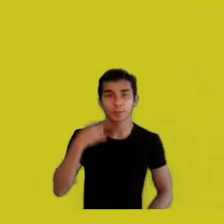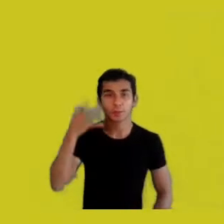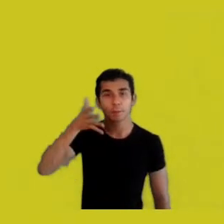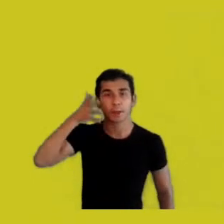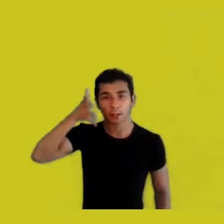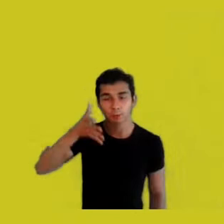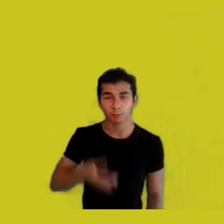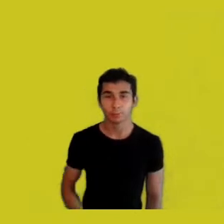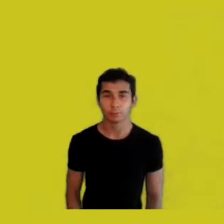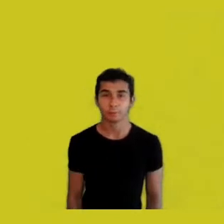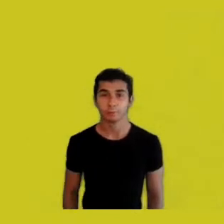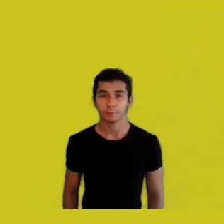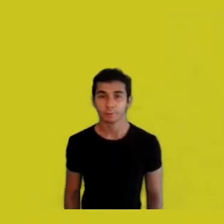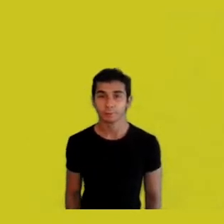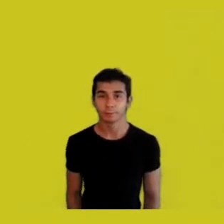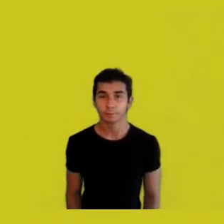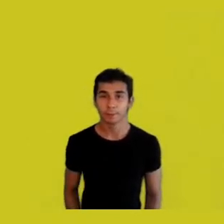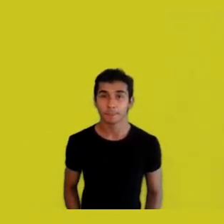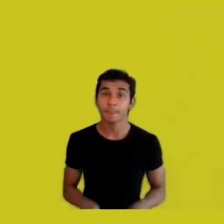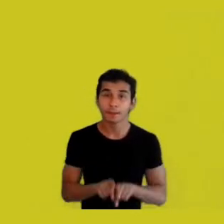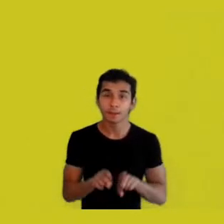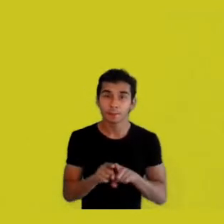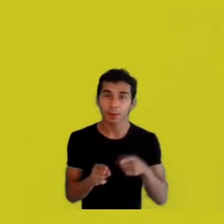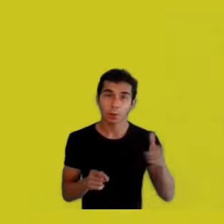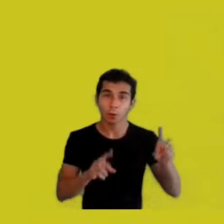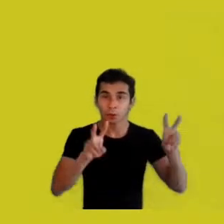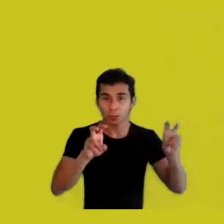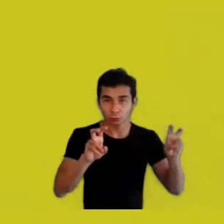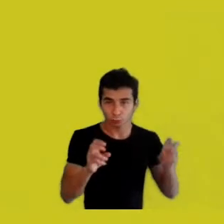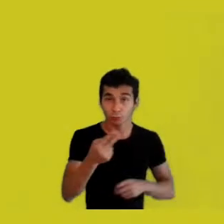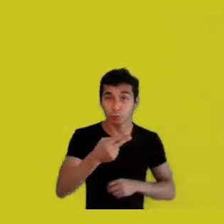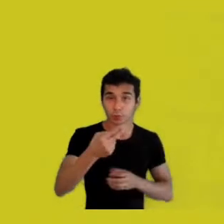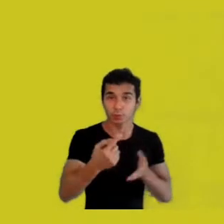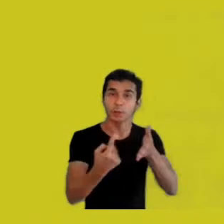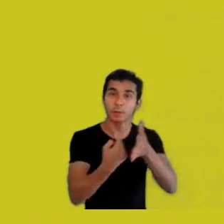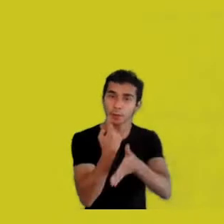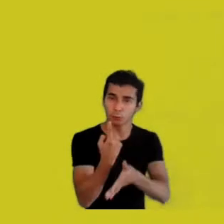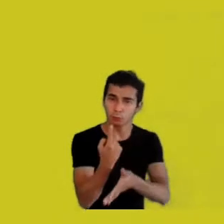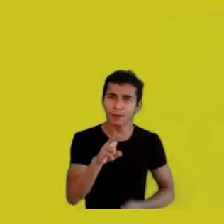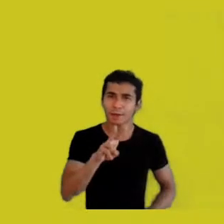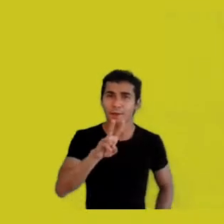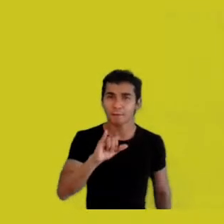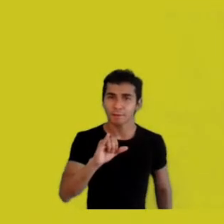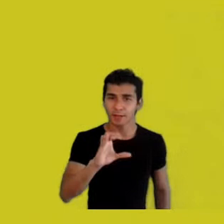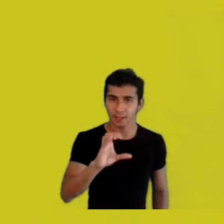The other question from... Lipiski? I don’t know if I got her name right.